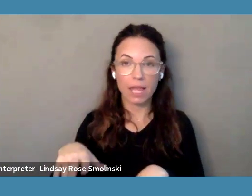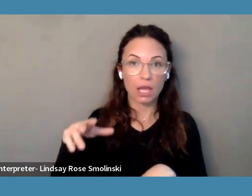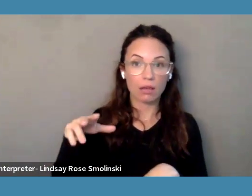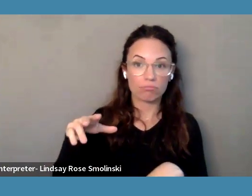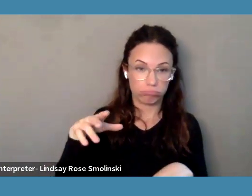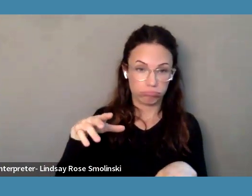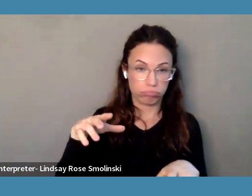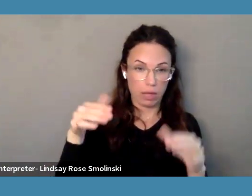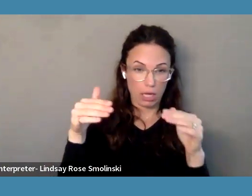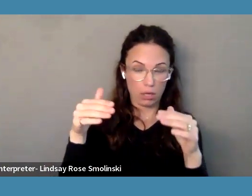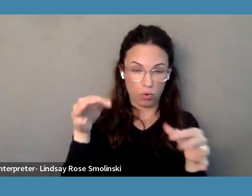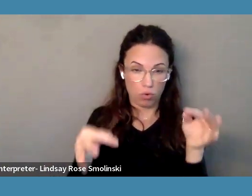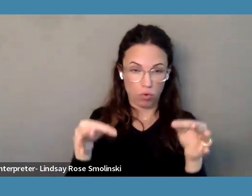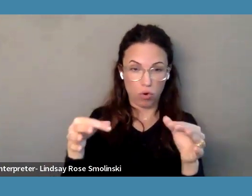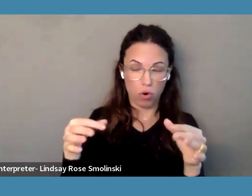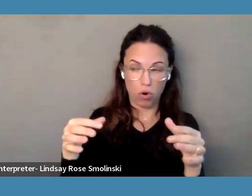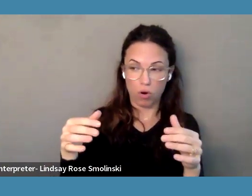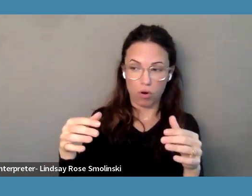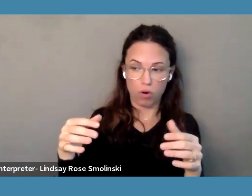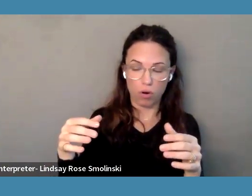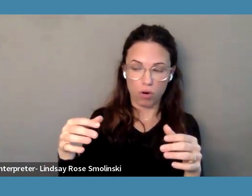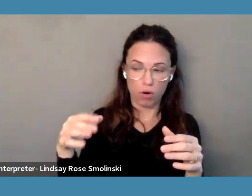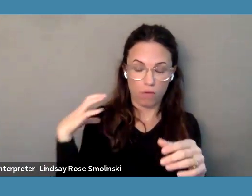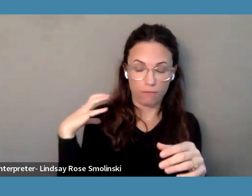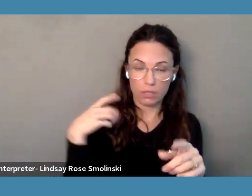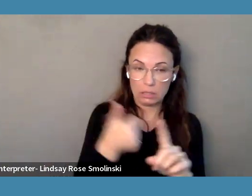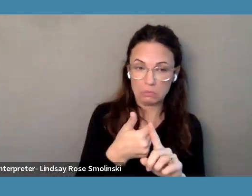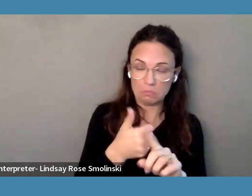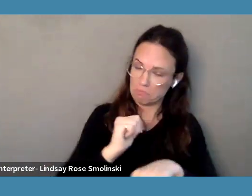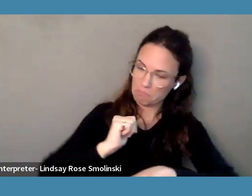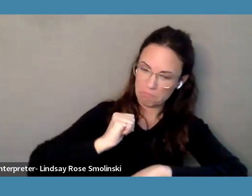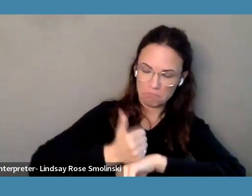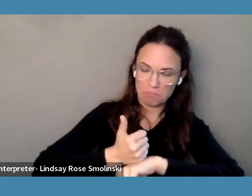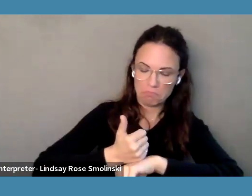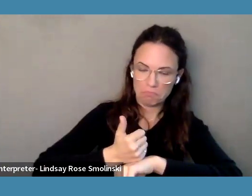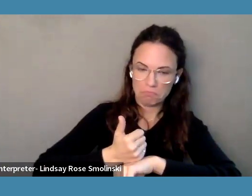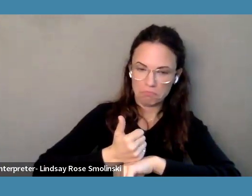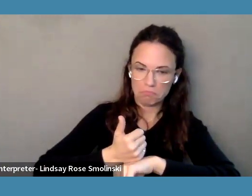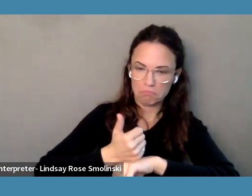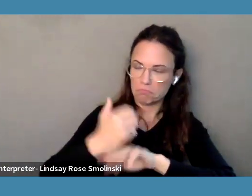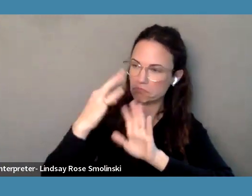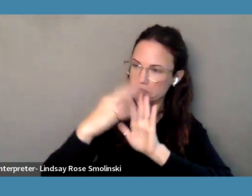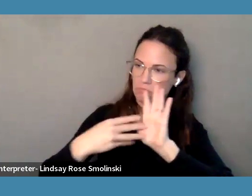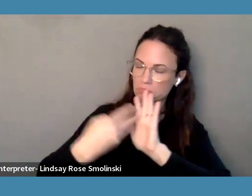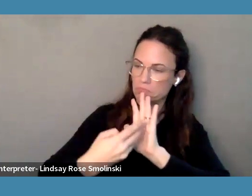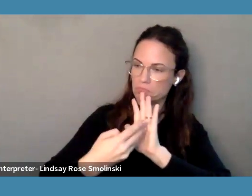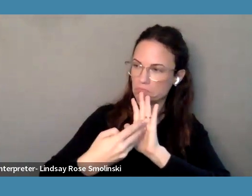you request a fair hearing and the hearing officer or you know, sends a scheduling order for a date